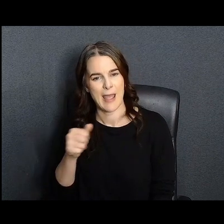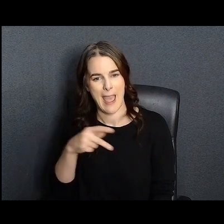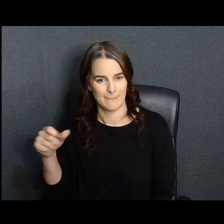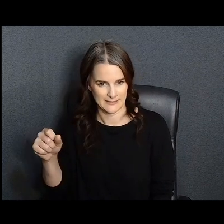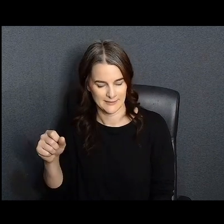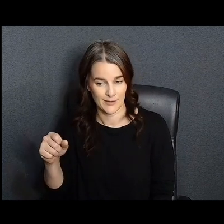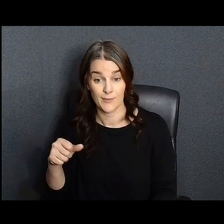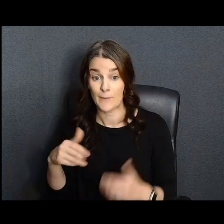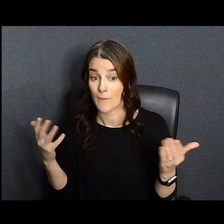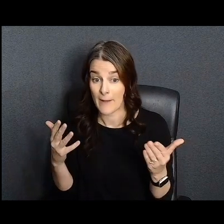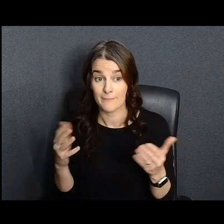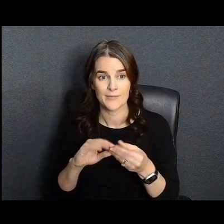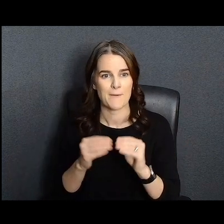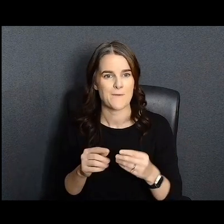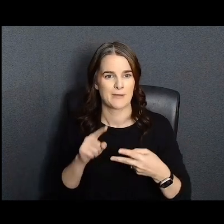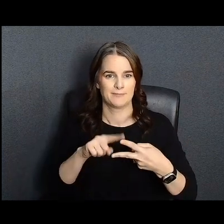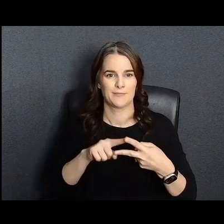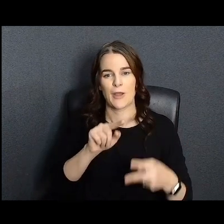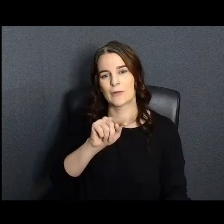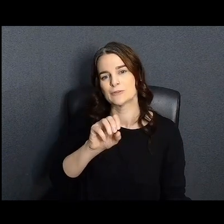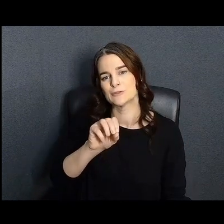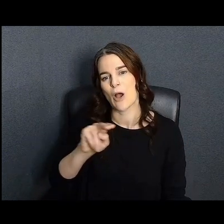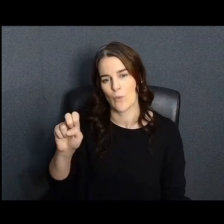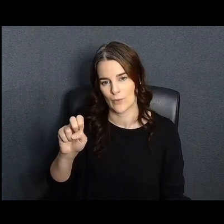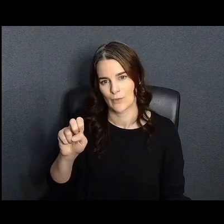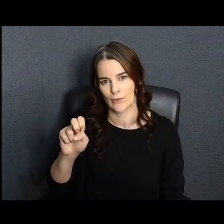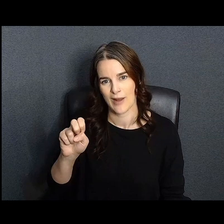number one is the use of tone up here at the top.